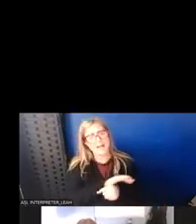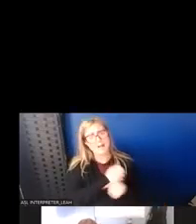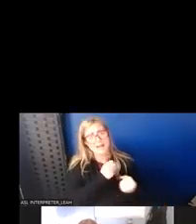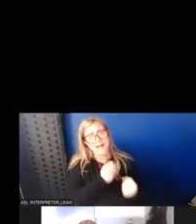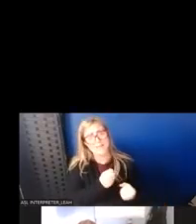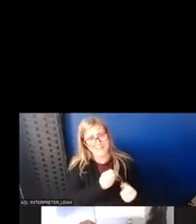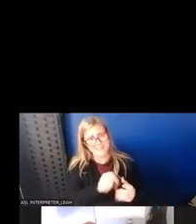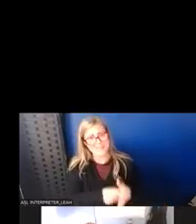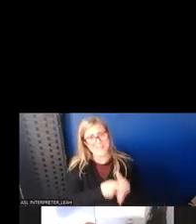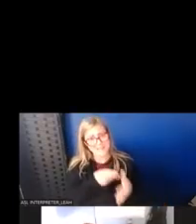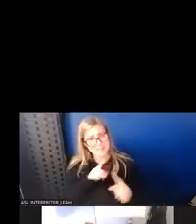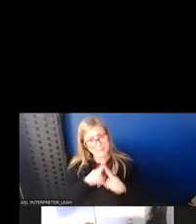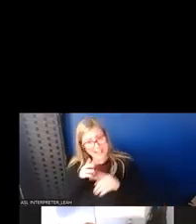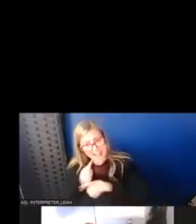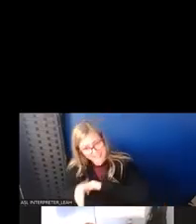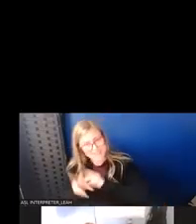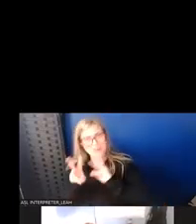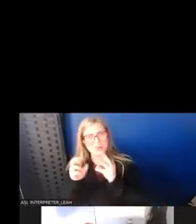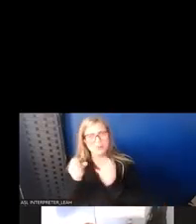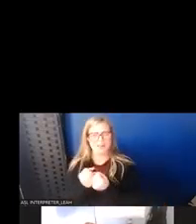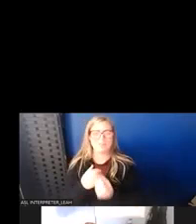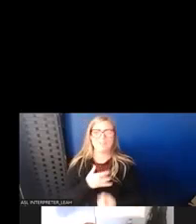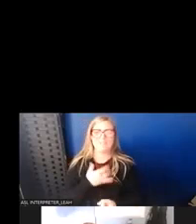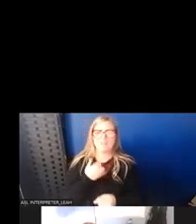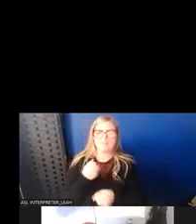workshop they feel confident in each of these skills.